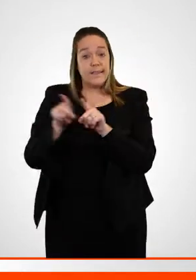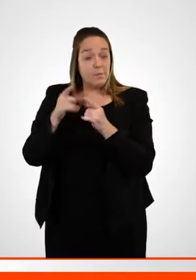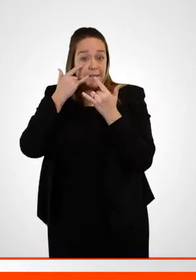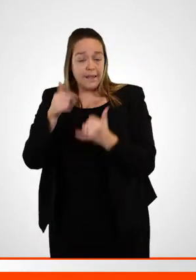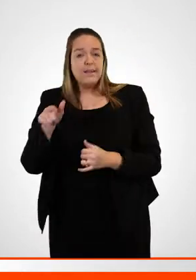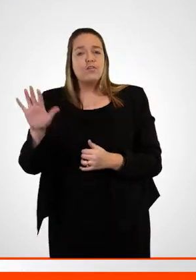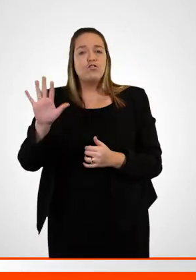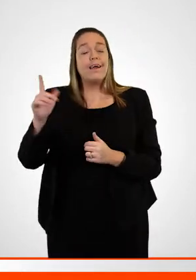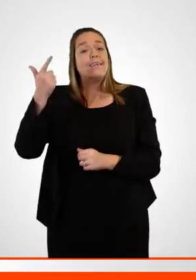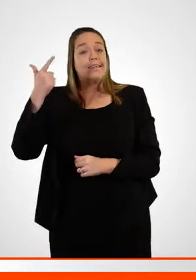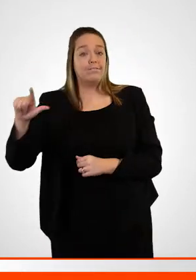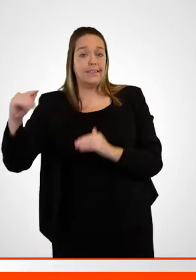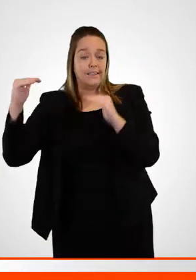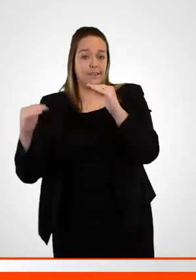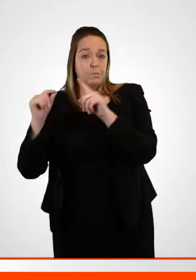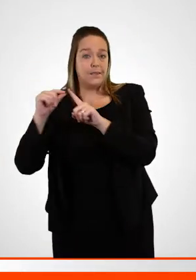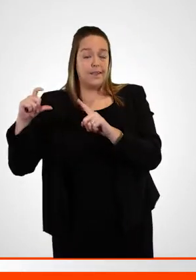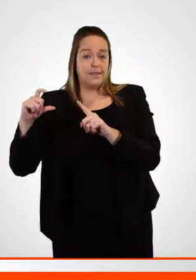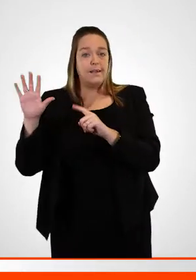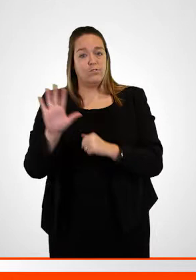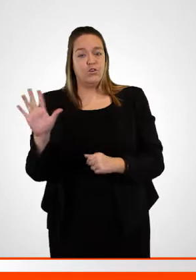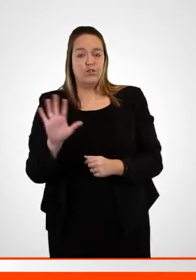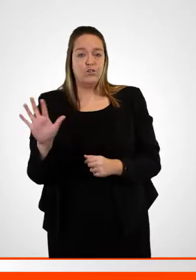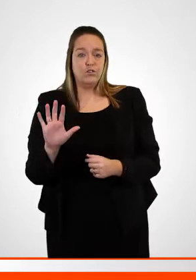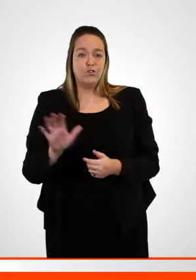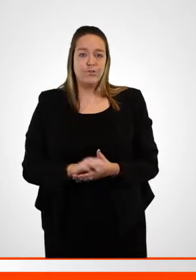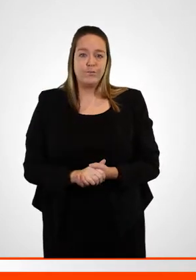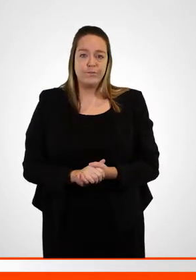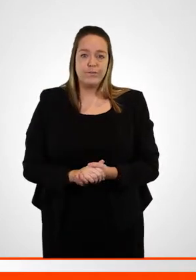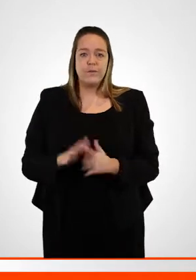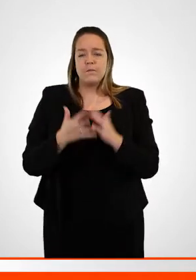what we showed was around about a 70 percent average, so we were just counting the number of words correct,